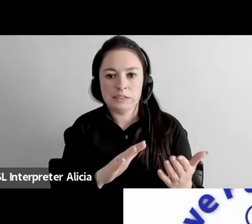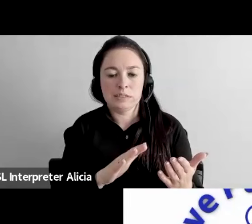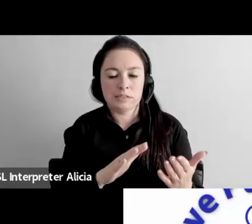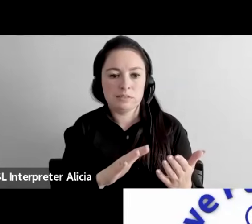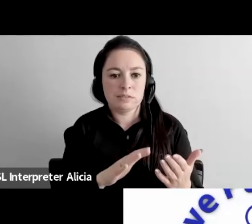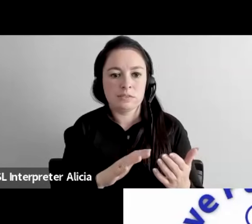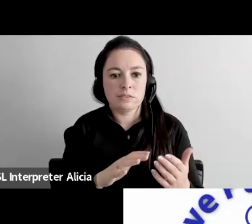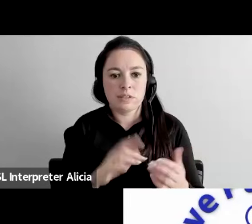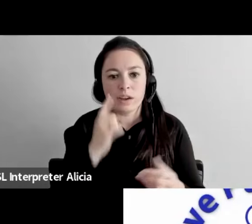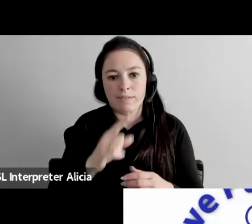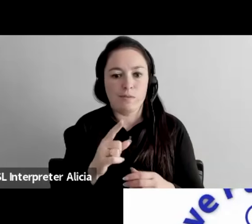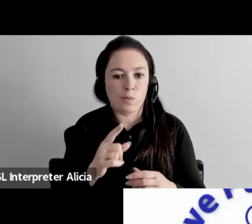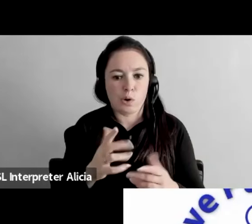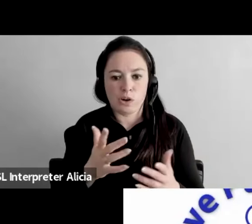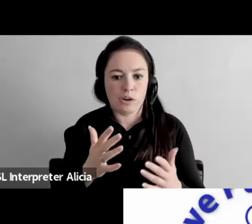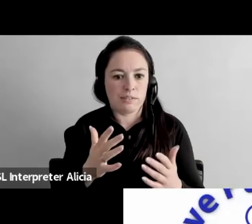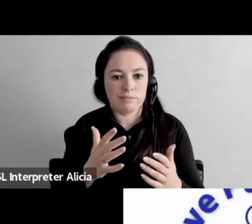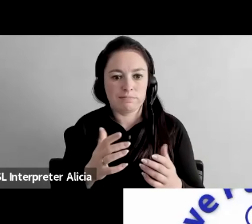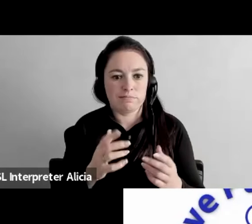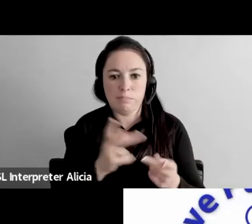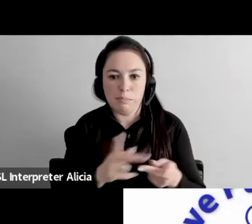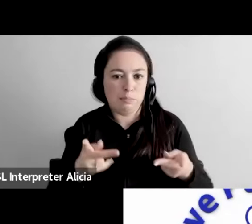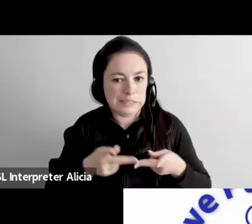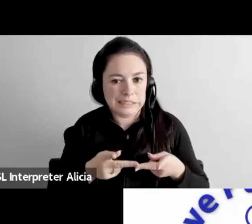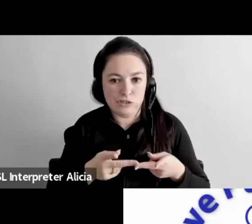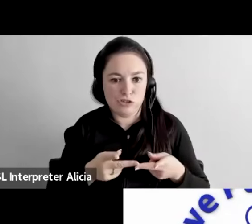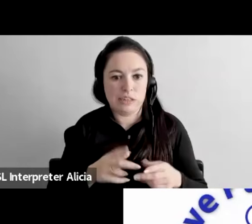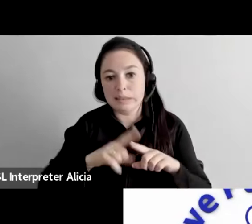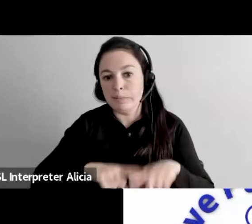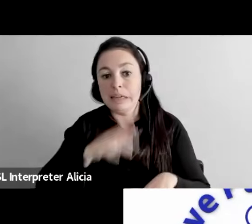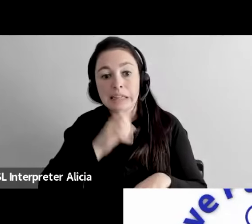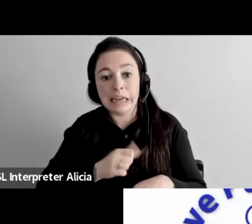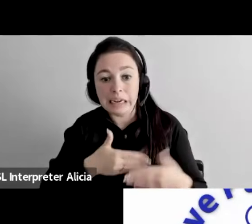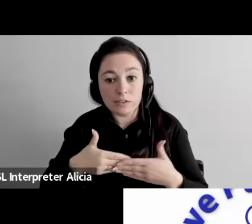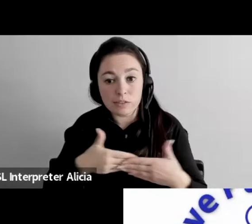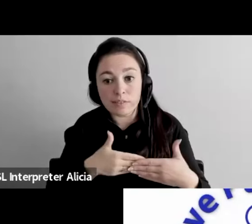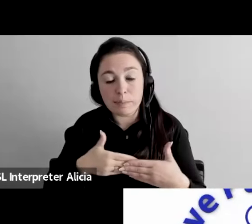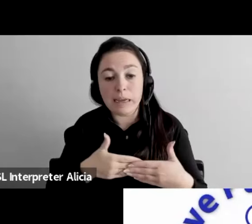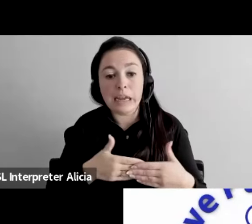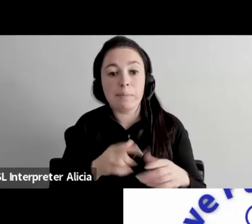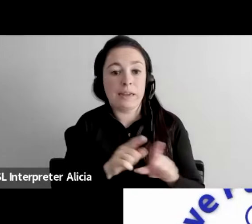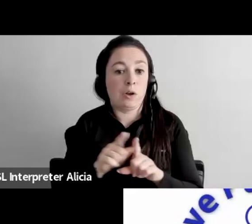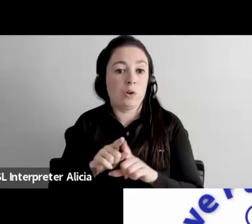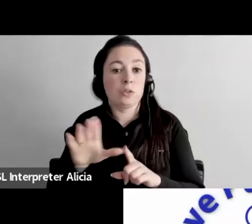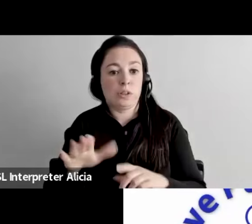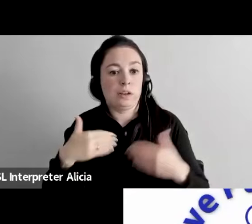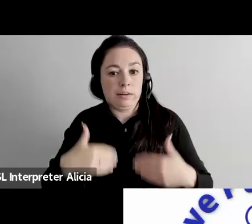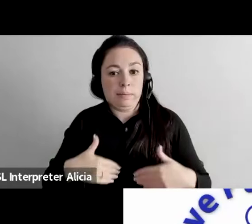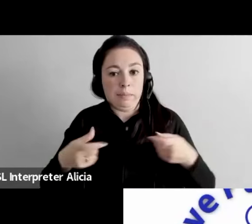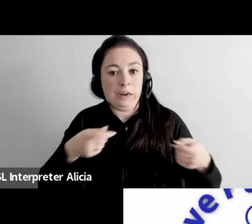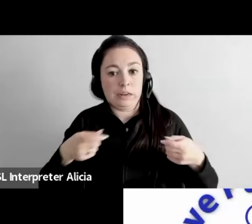positioning, depending on the age of the baby and their trunk control and their head control. But there